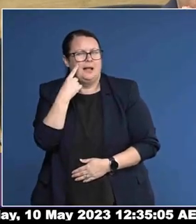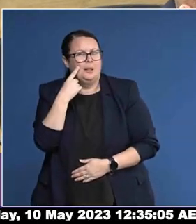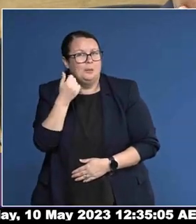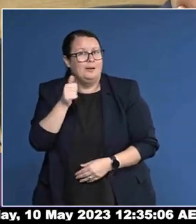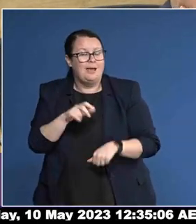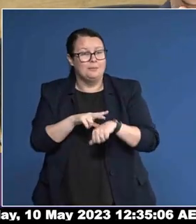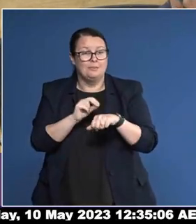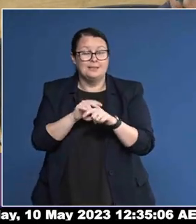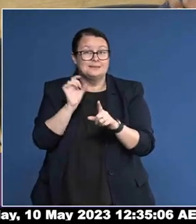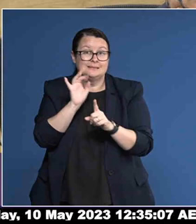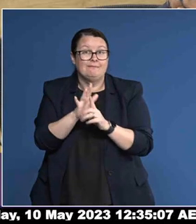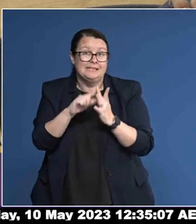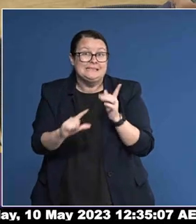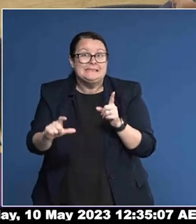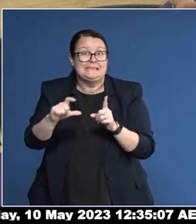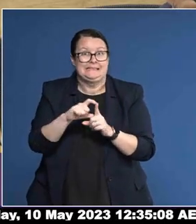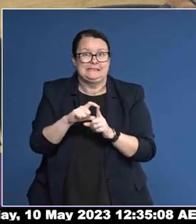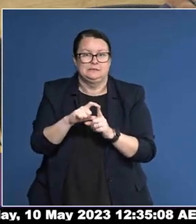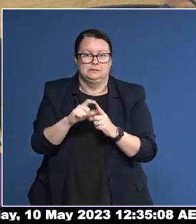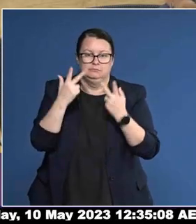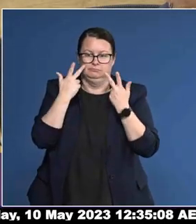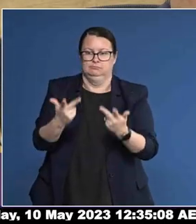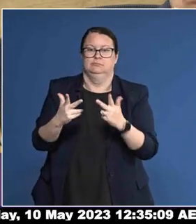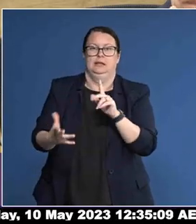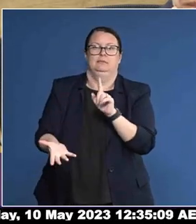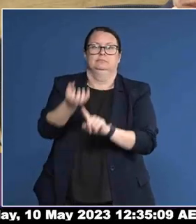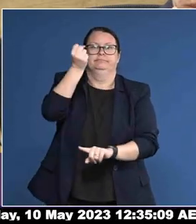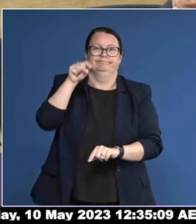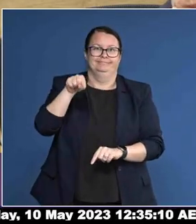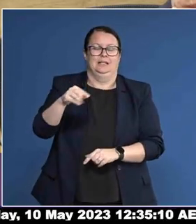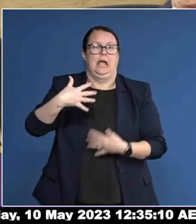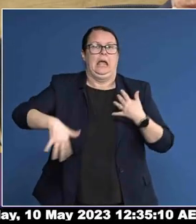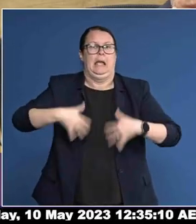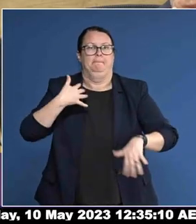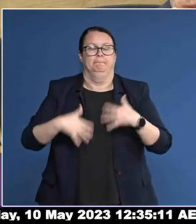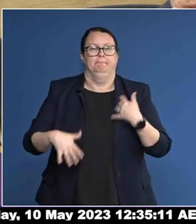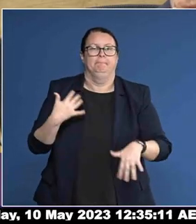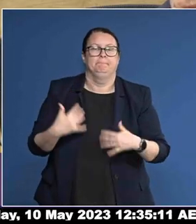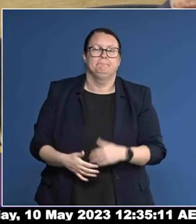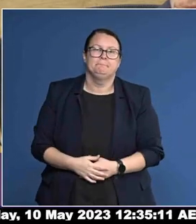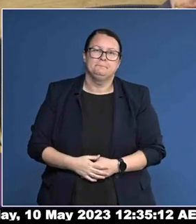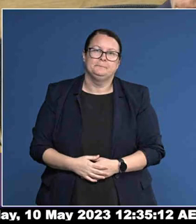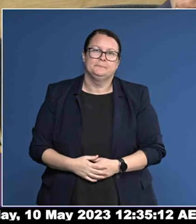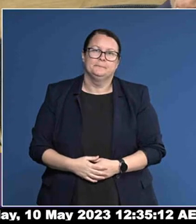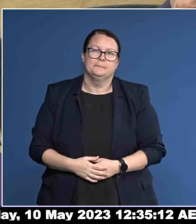have been readily able to identify the risk of harm to the children and also identify